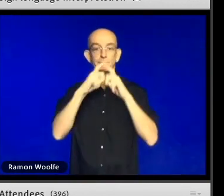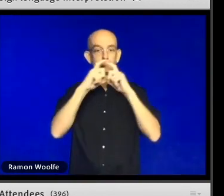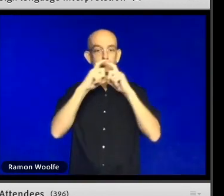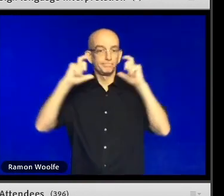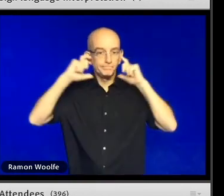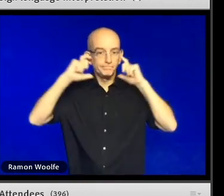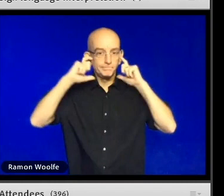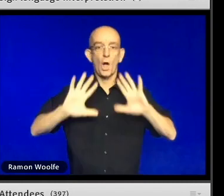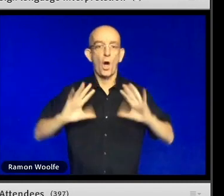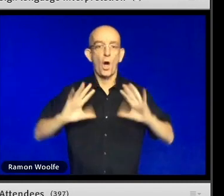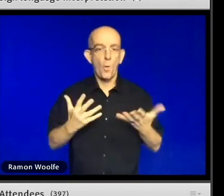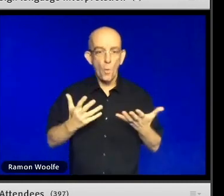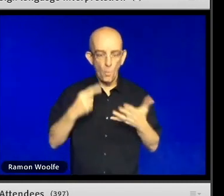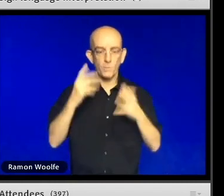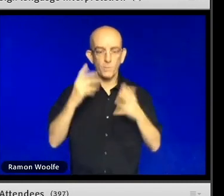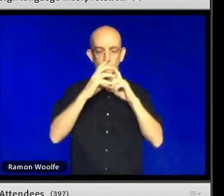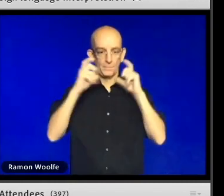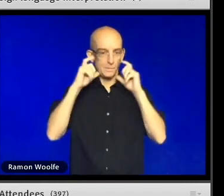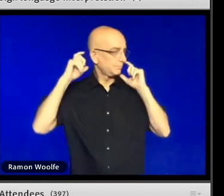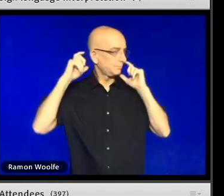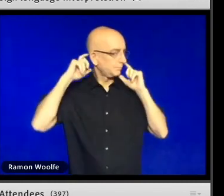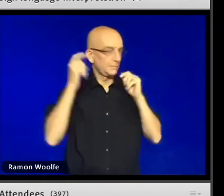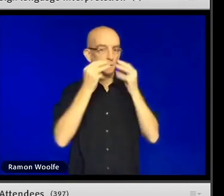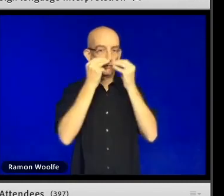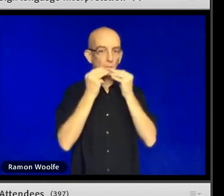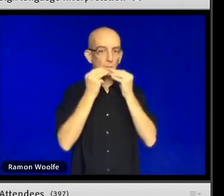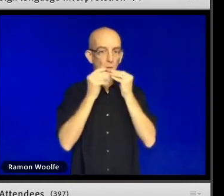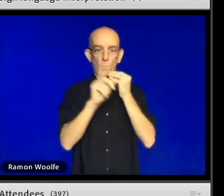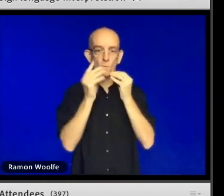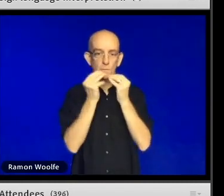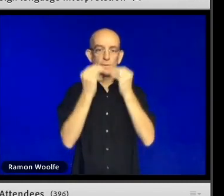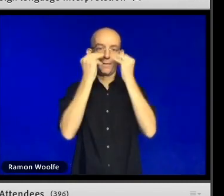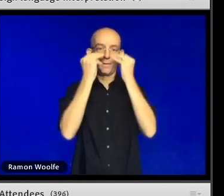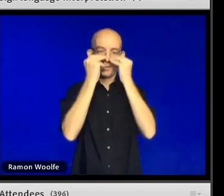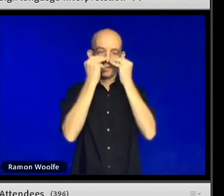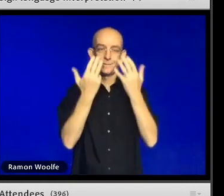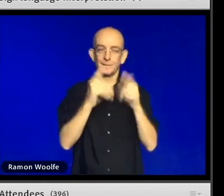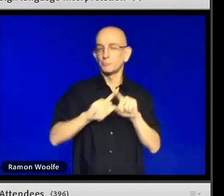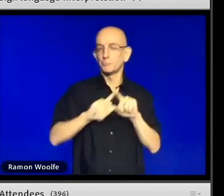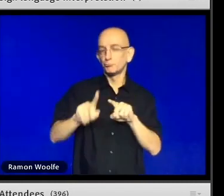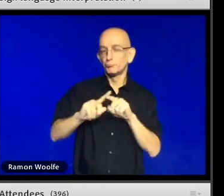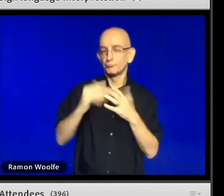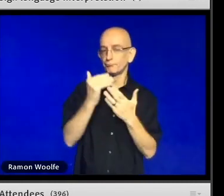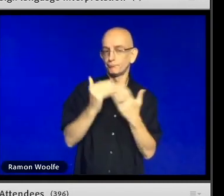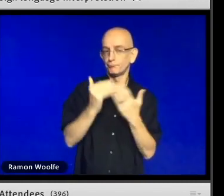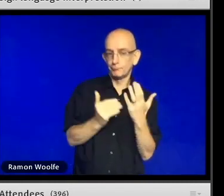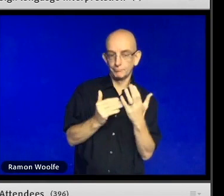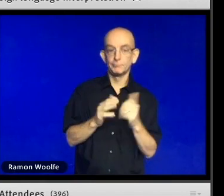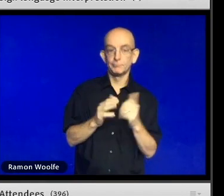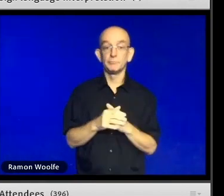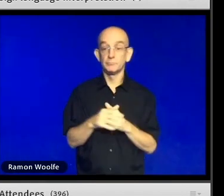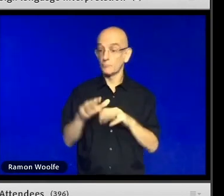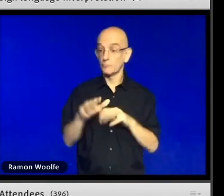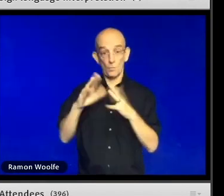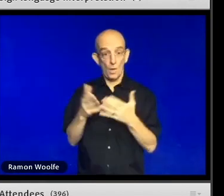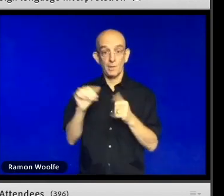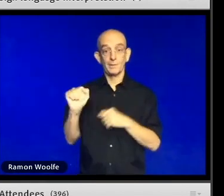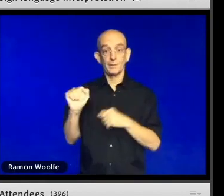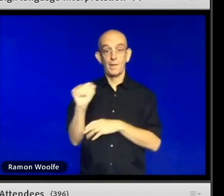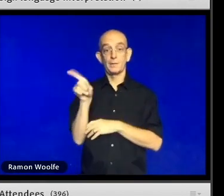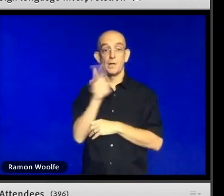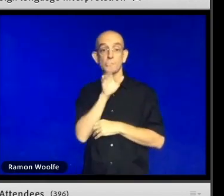audio, visual and with sign language translating and persons with hearing disabilities. We